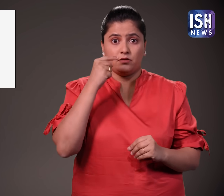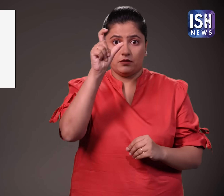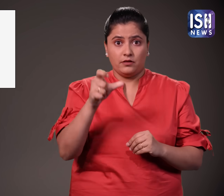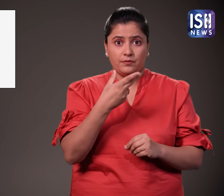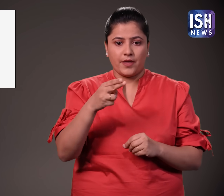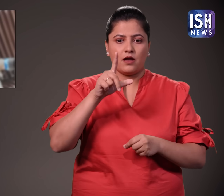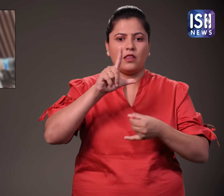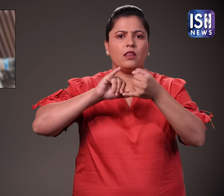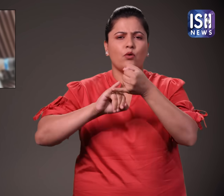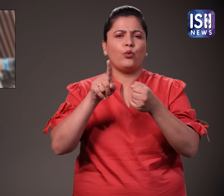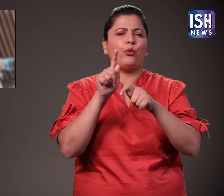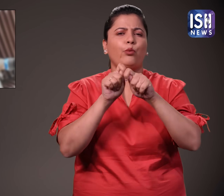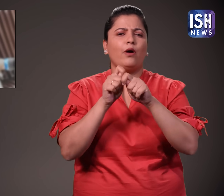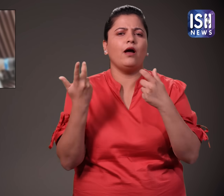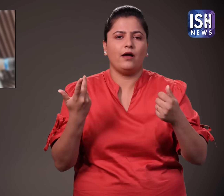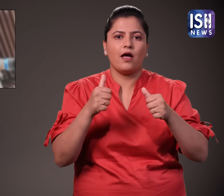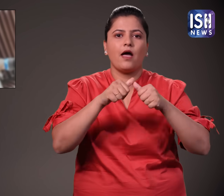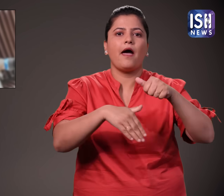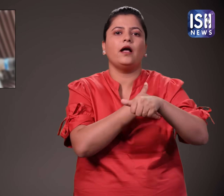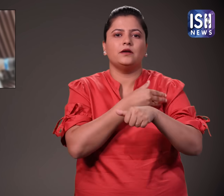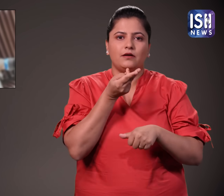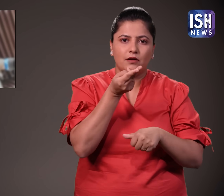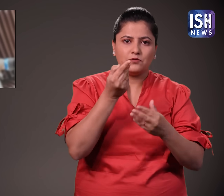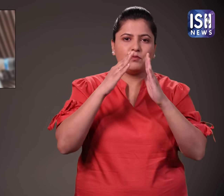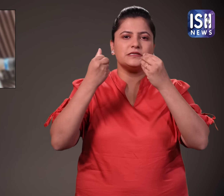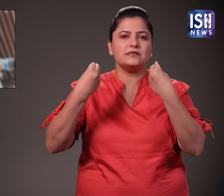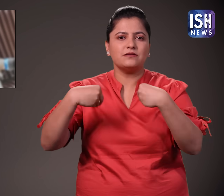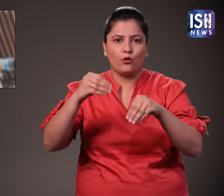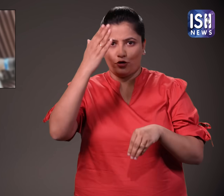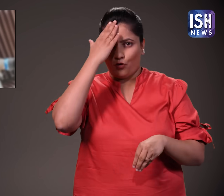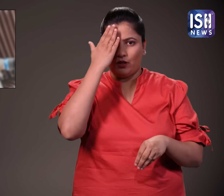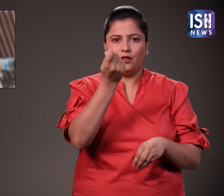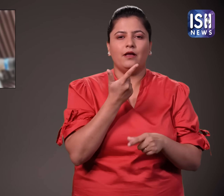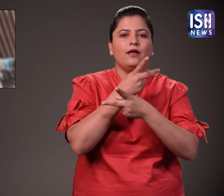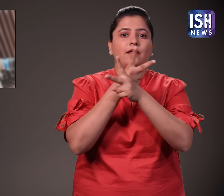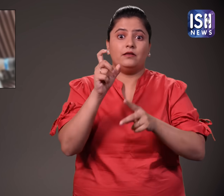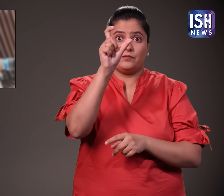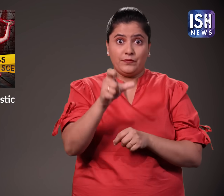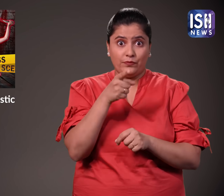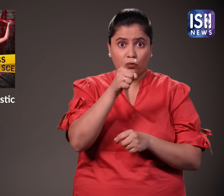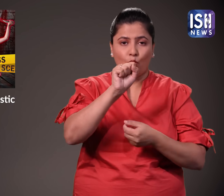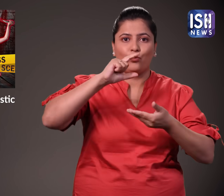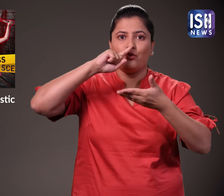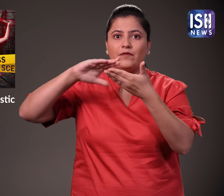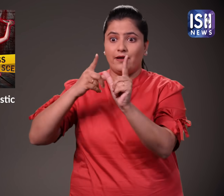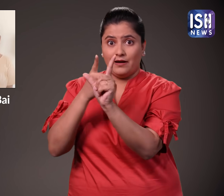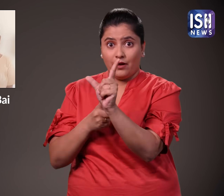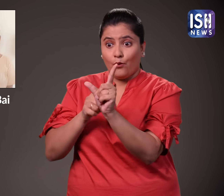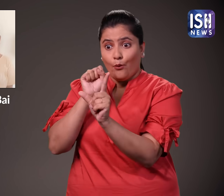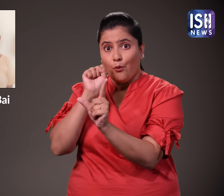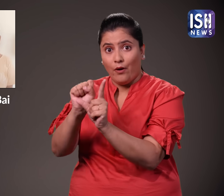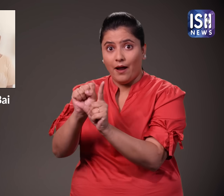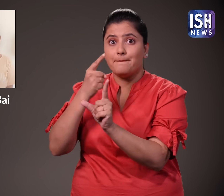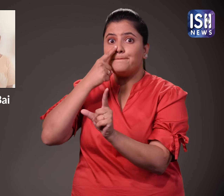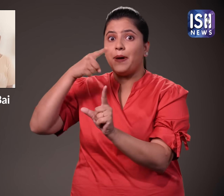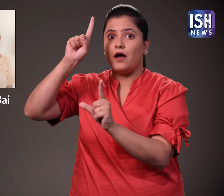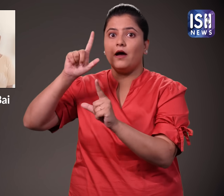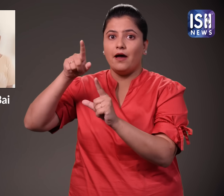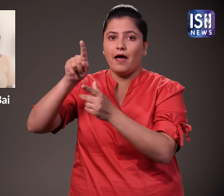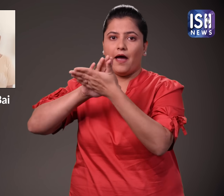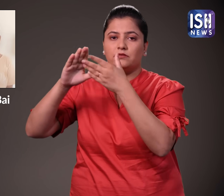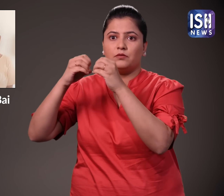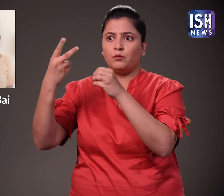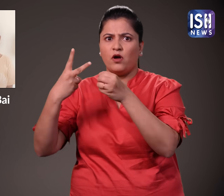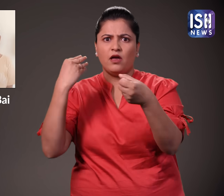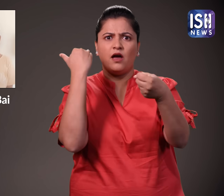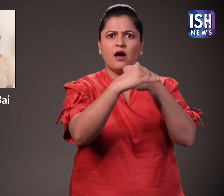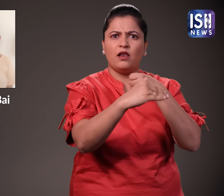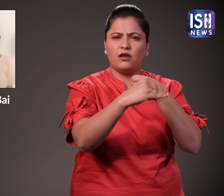Loknath Singh, a real estate agent and loan consultant was killed by his wife, Yashaswini, and mother-in-law, Hema Bai.